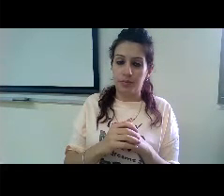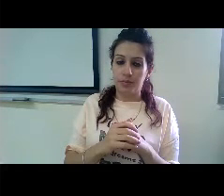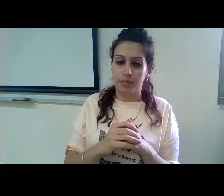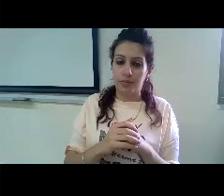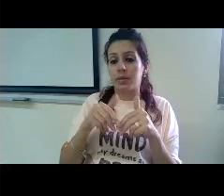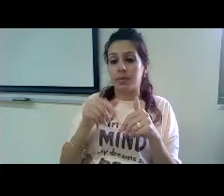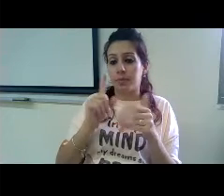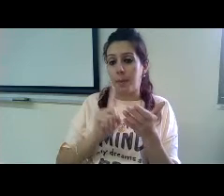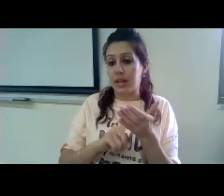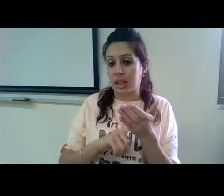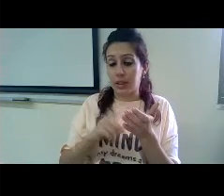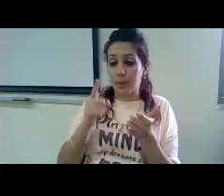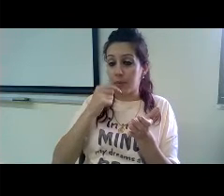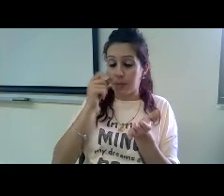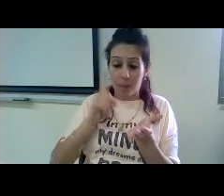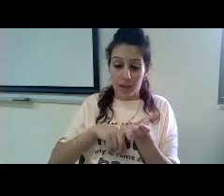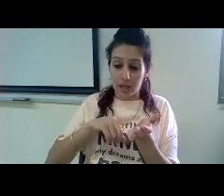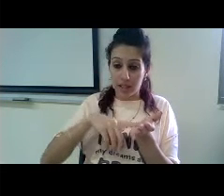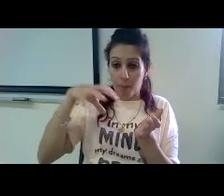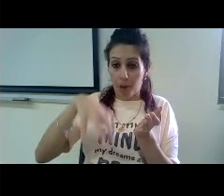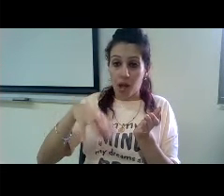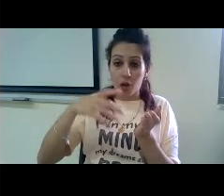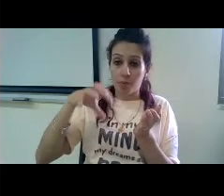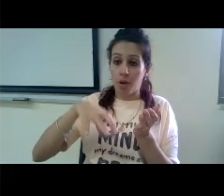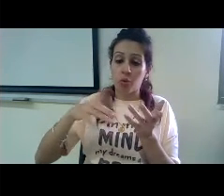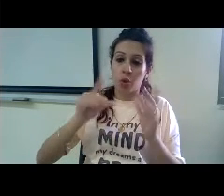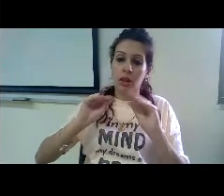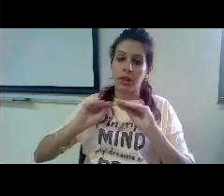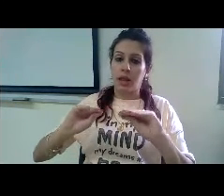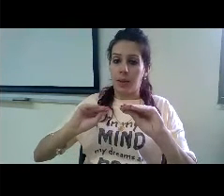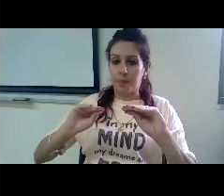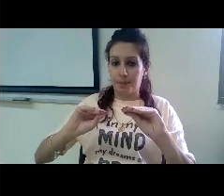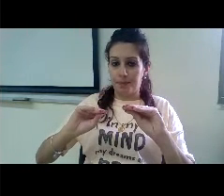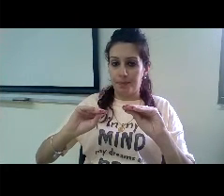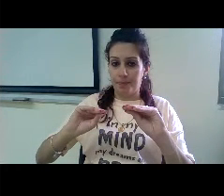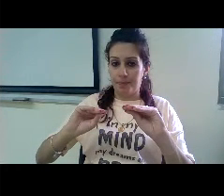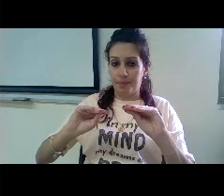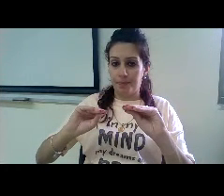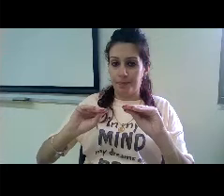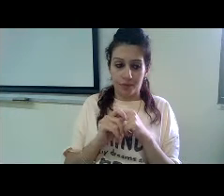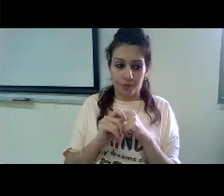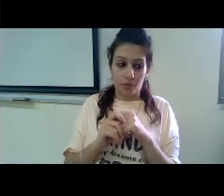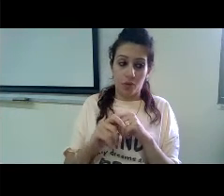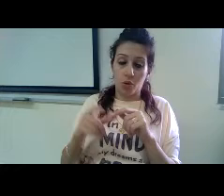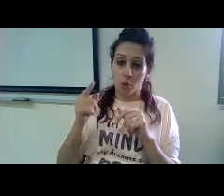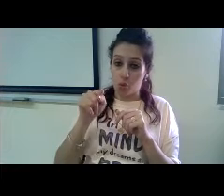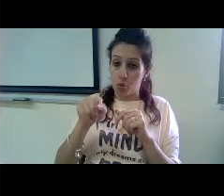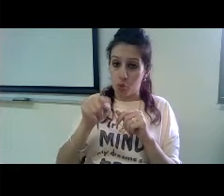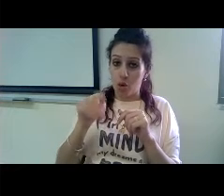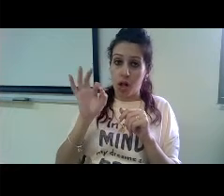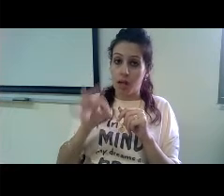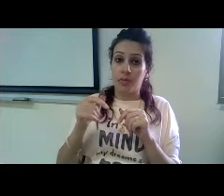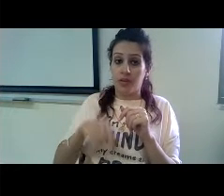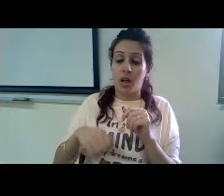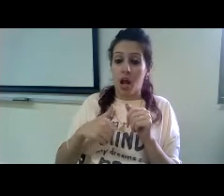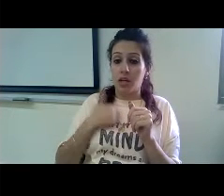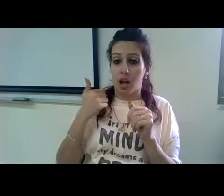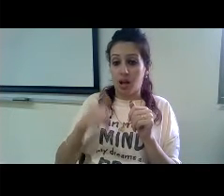have become very clear in the past three or four months that we have lived through. And as Stephanie has mentioned,